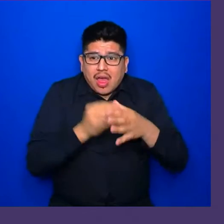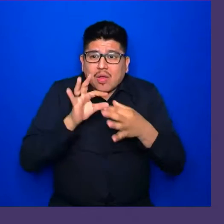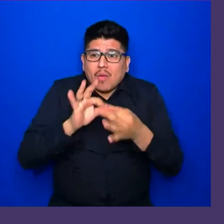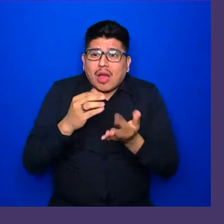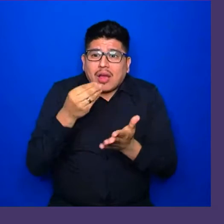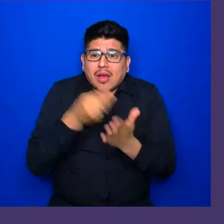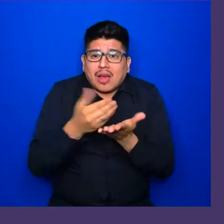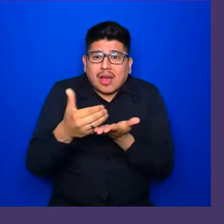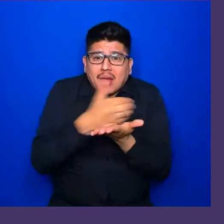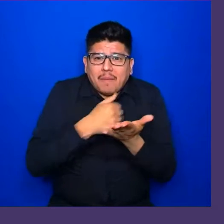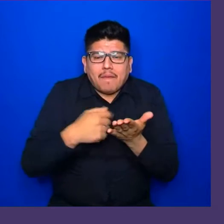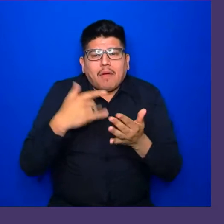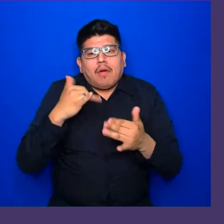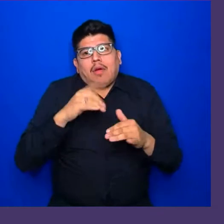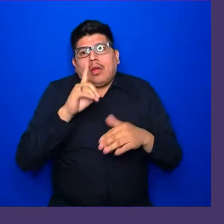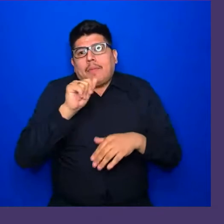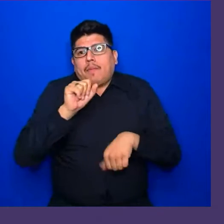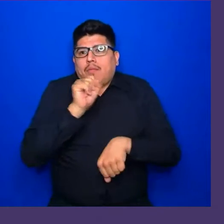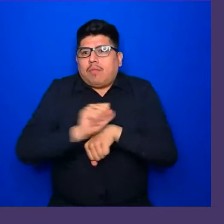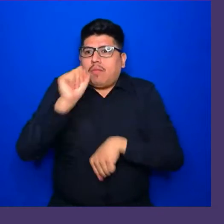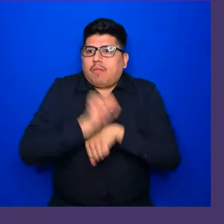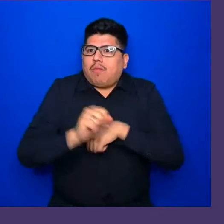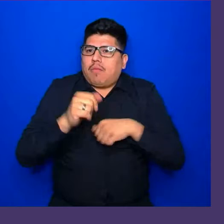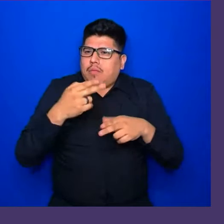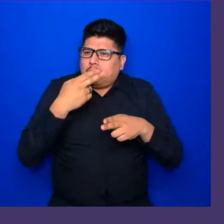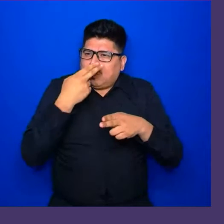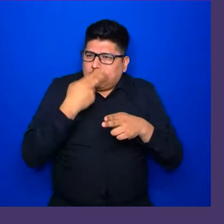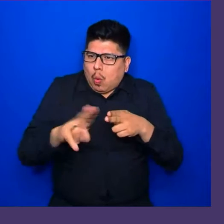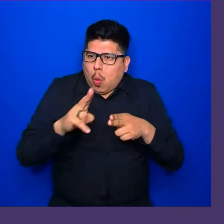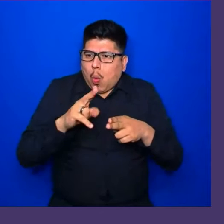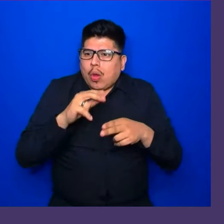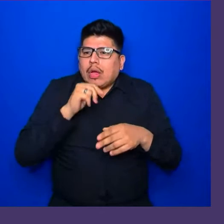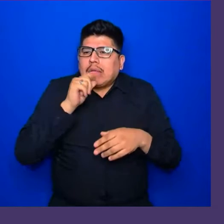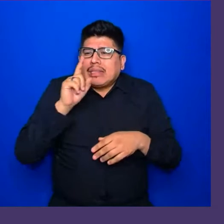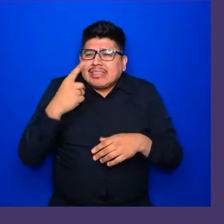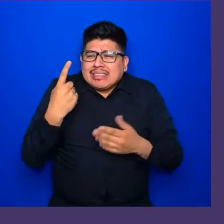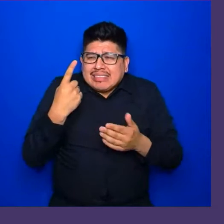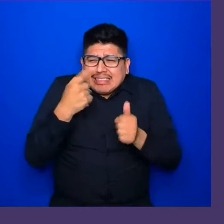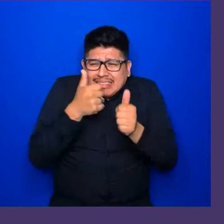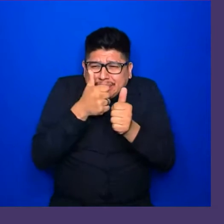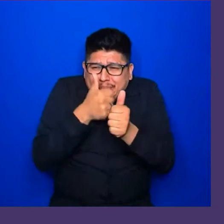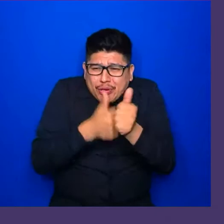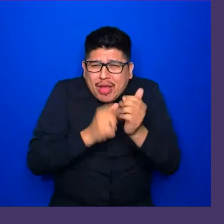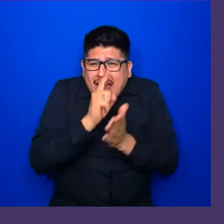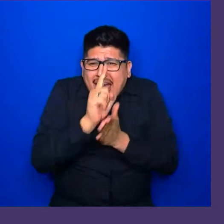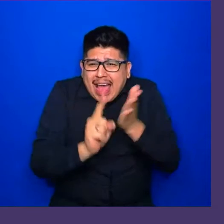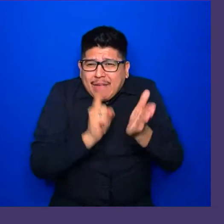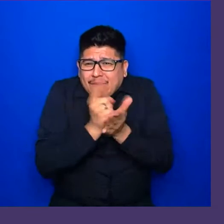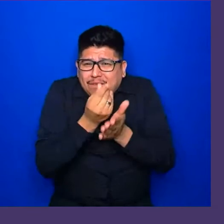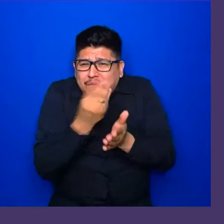sometimes earning mere cents on the hour. Today, we are joined by two experts, and I'm really excited they're here,